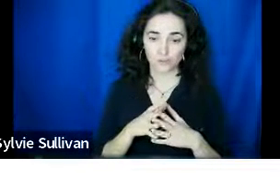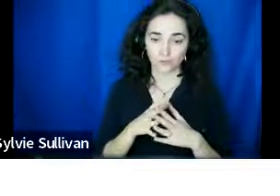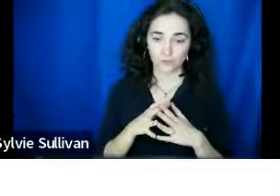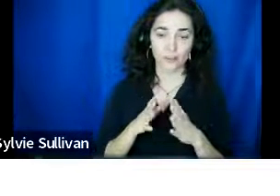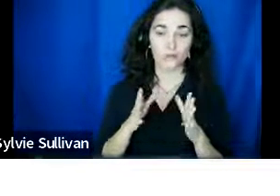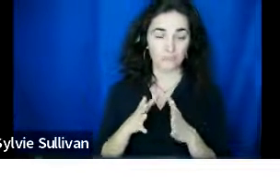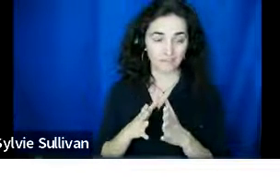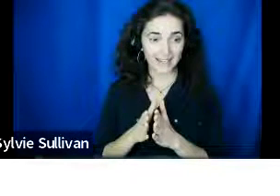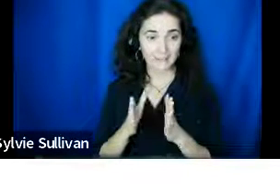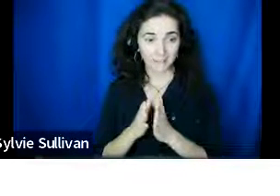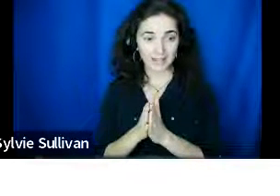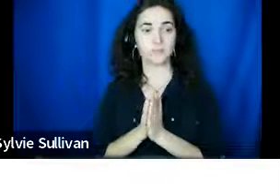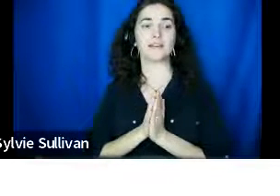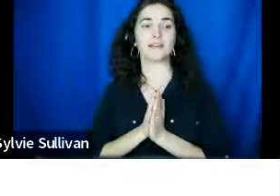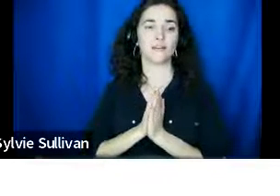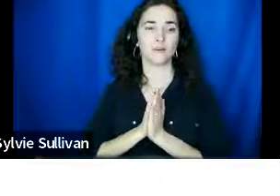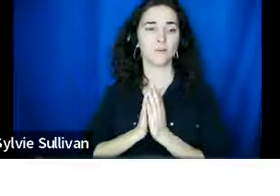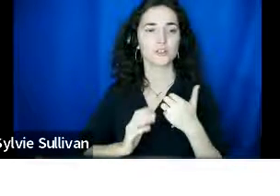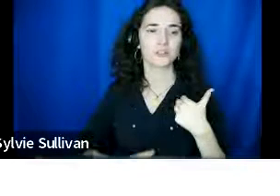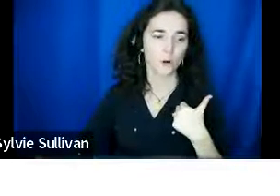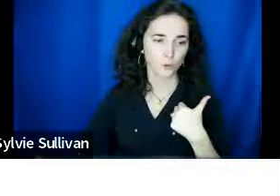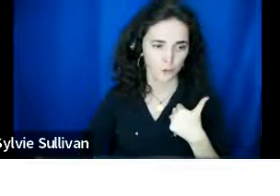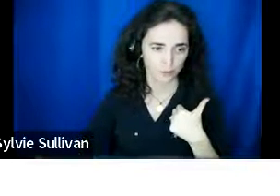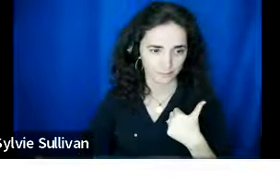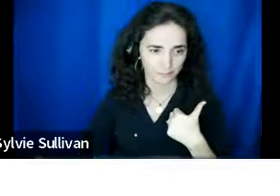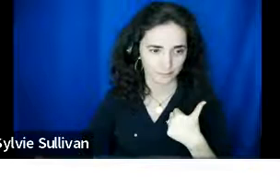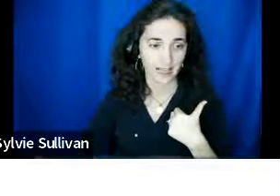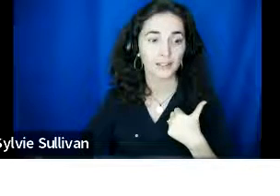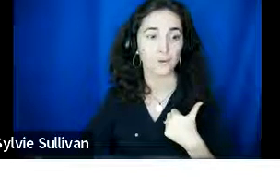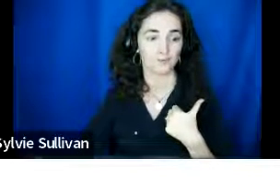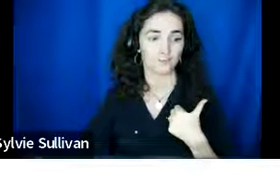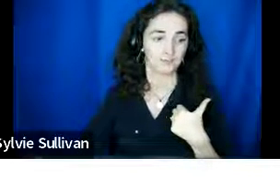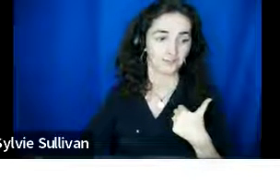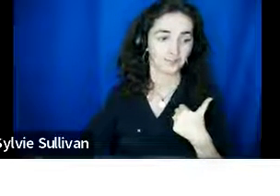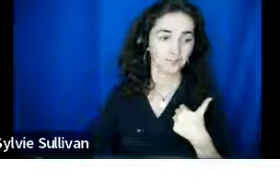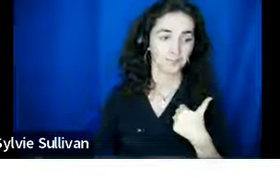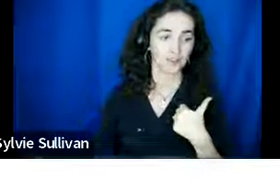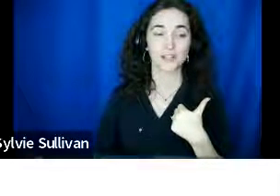The answer: Really, to begin speaking, we just need one word. Hello!